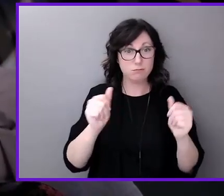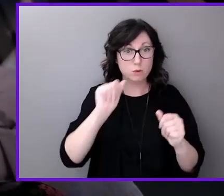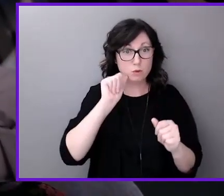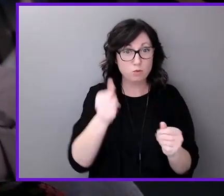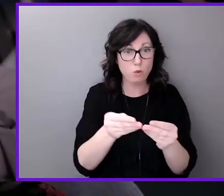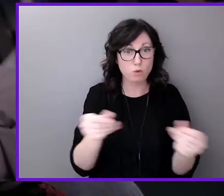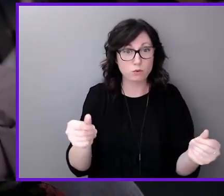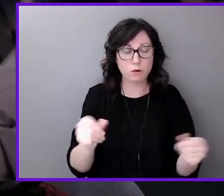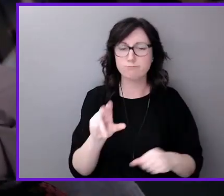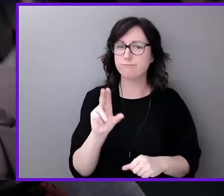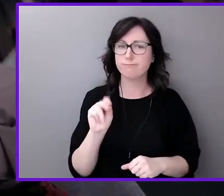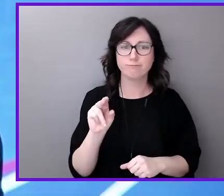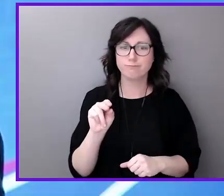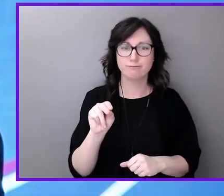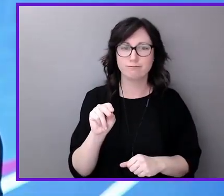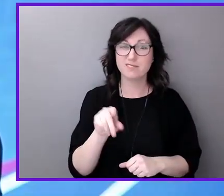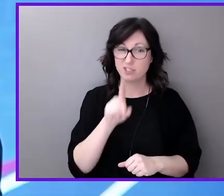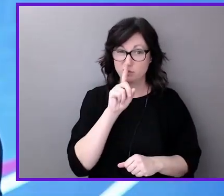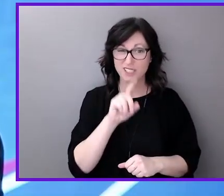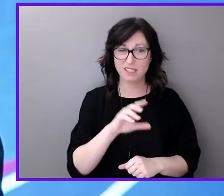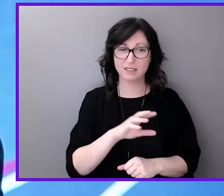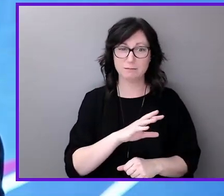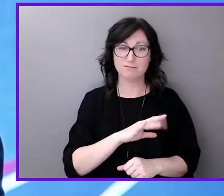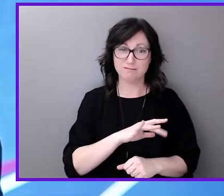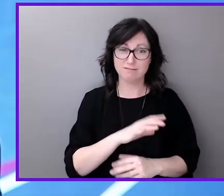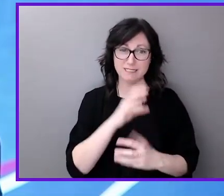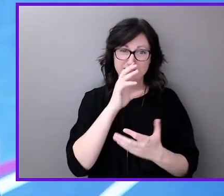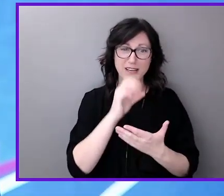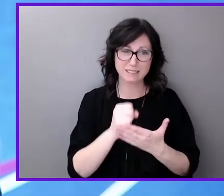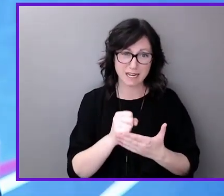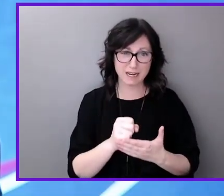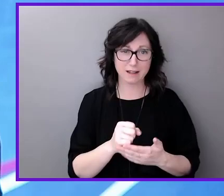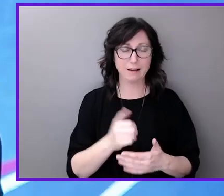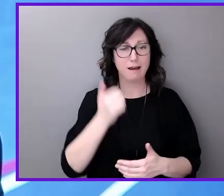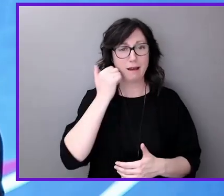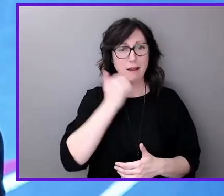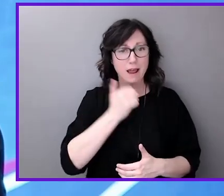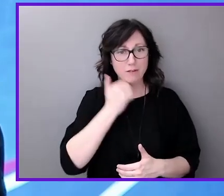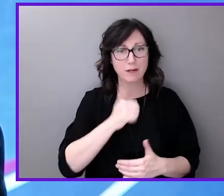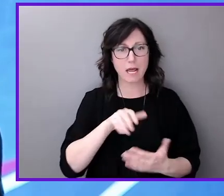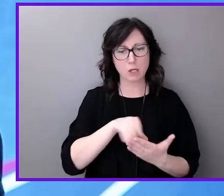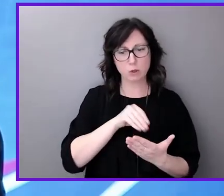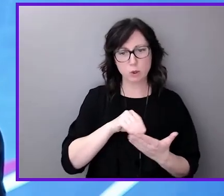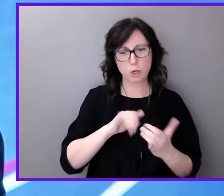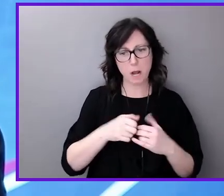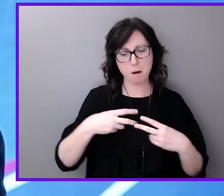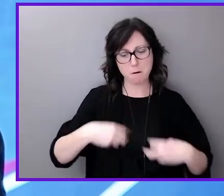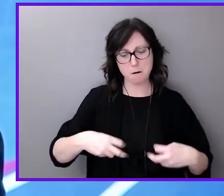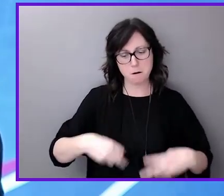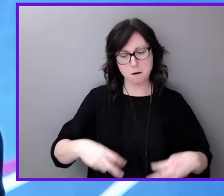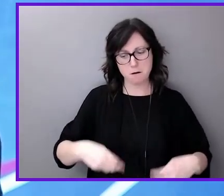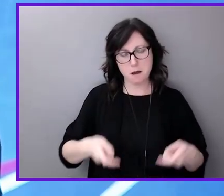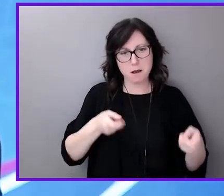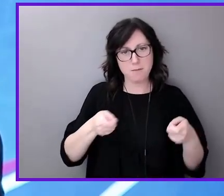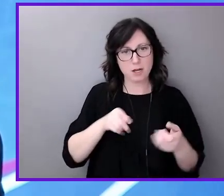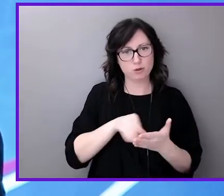It is a fascinating journey, and we learn every day how to navigate it. But perhaps the most significant step